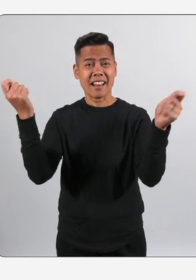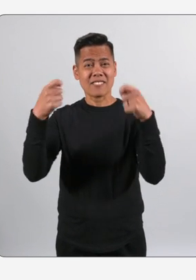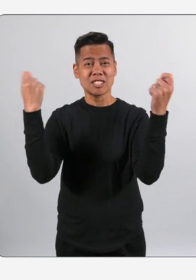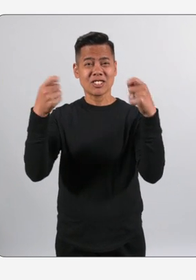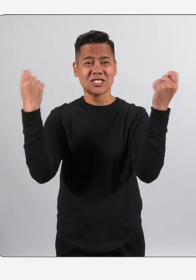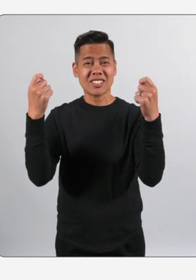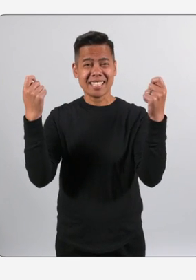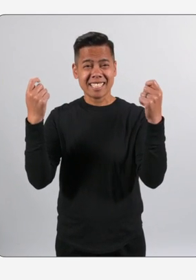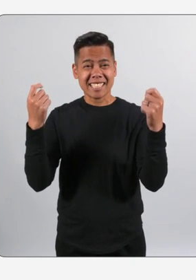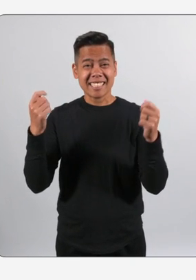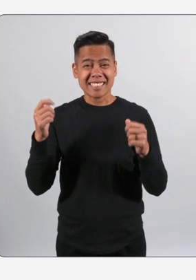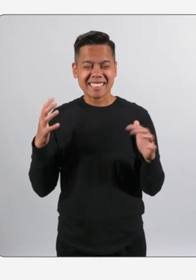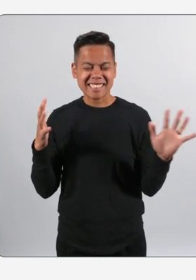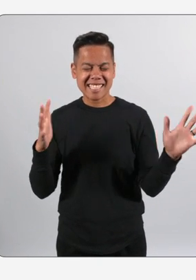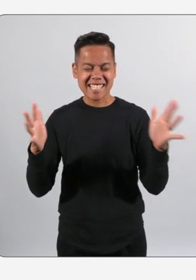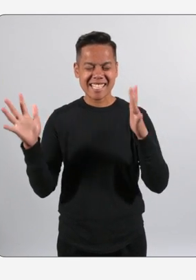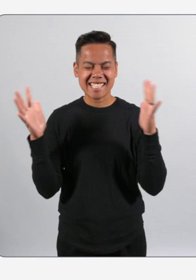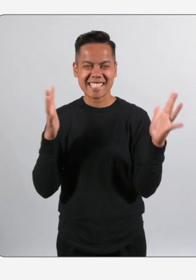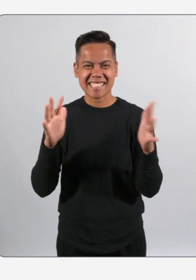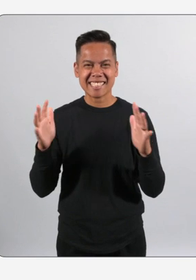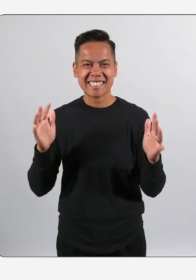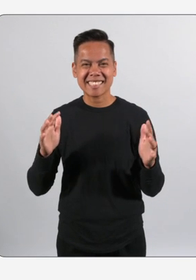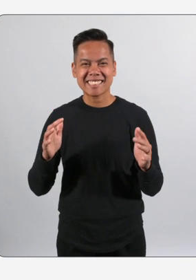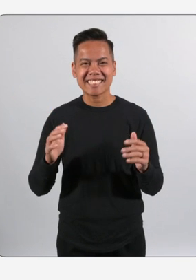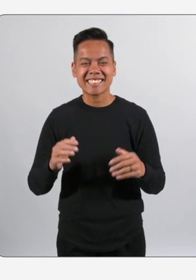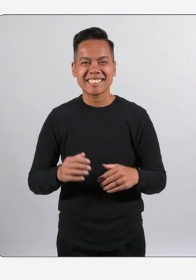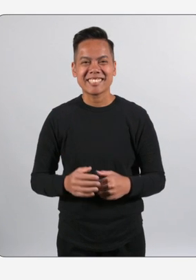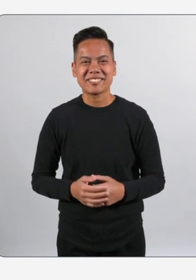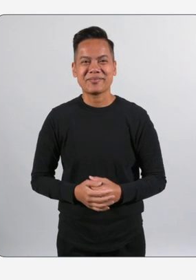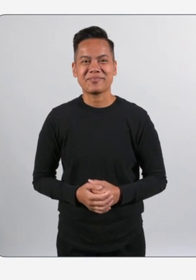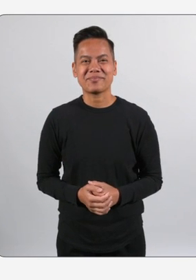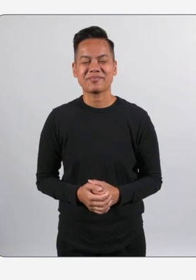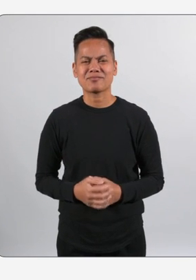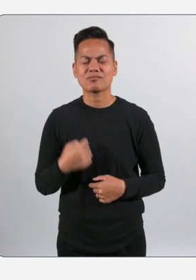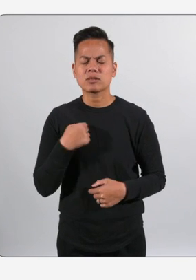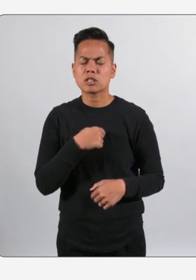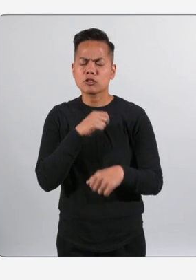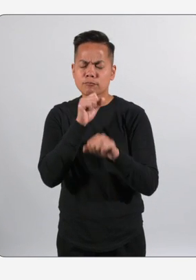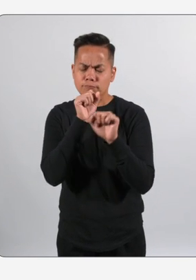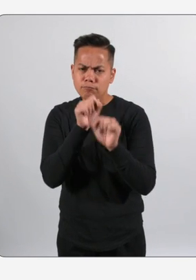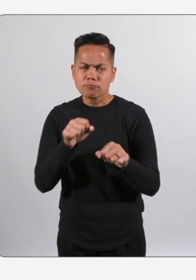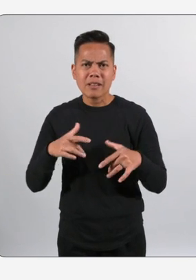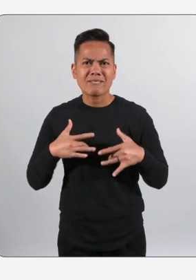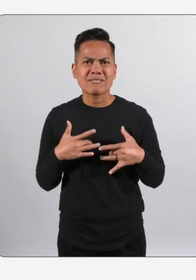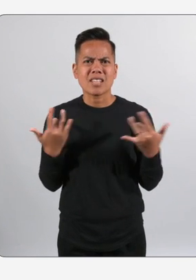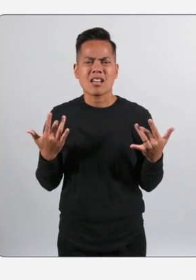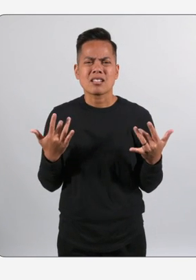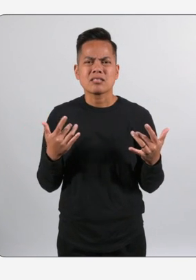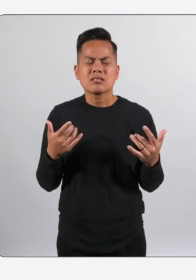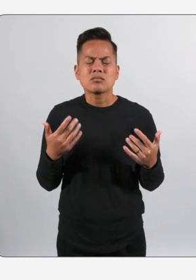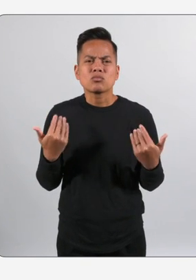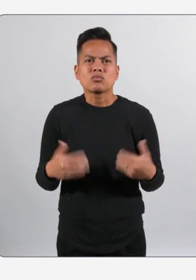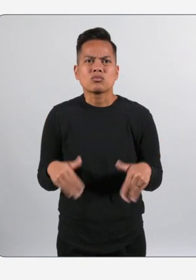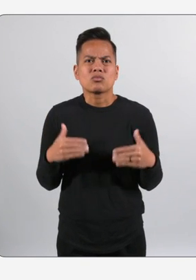Yes! . We love this event so much. I mean, so much.